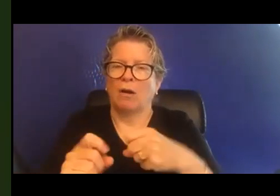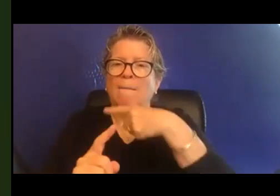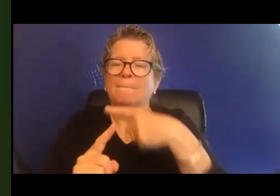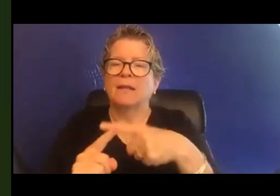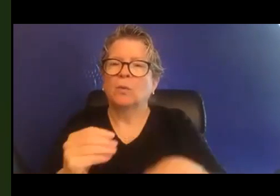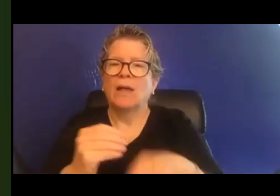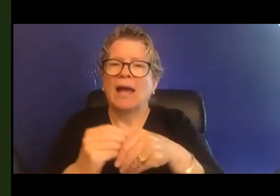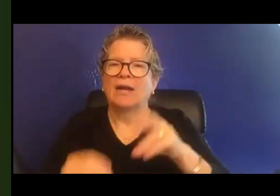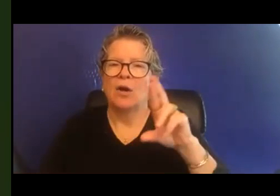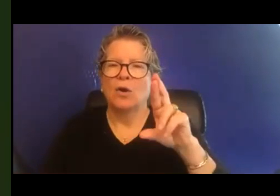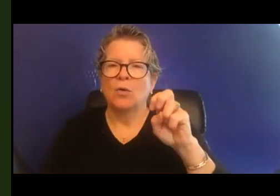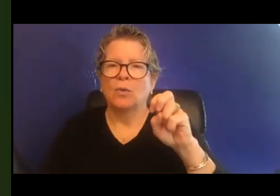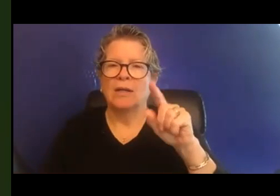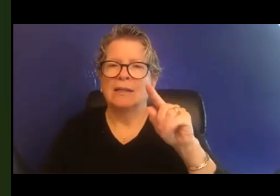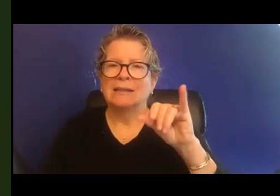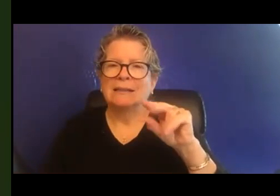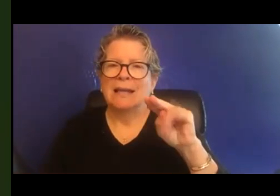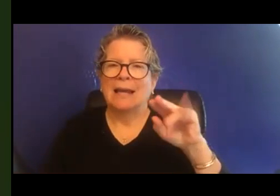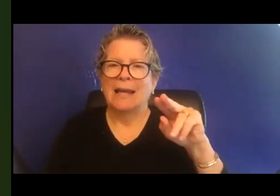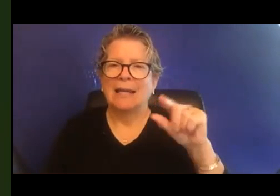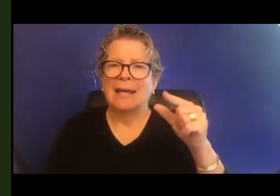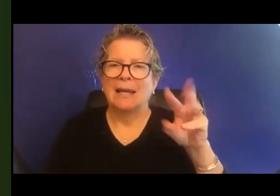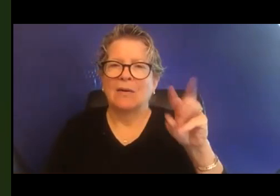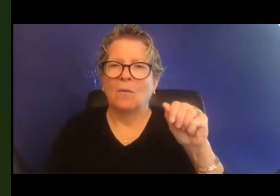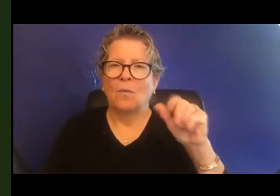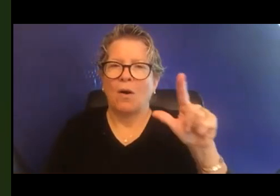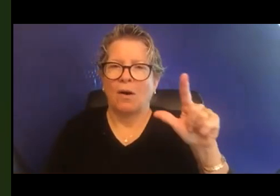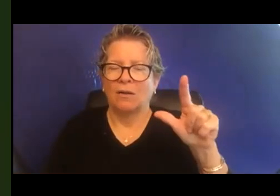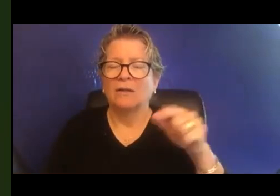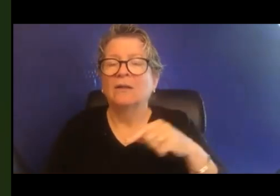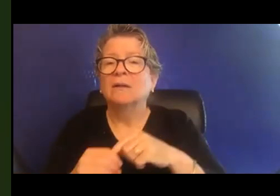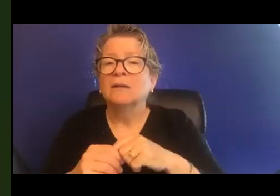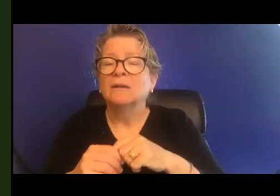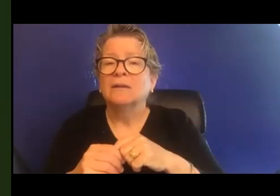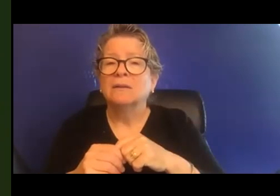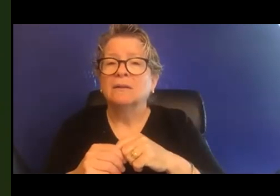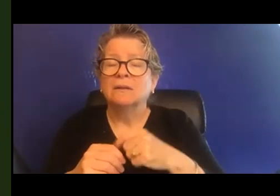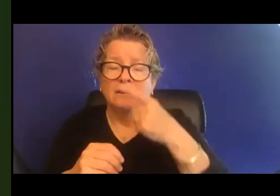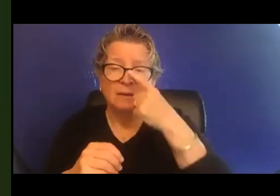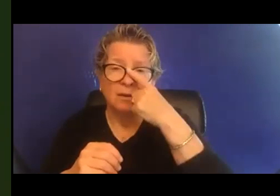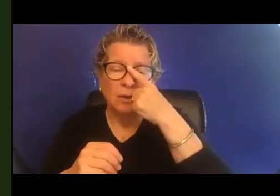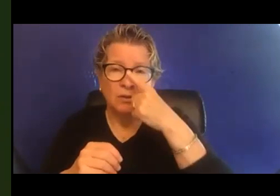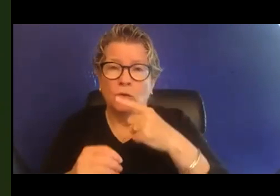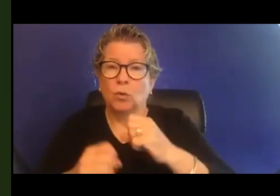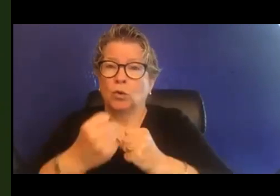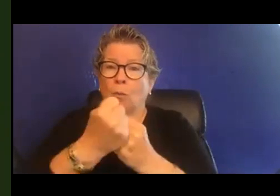the new open cut trenching -- trenched pipe to support the